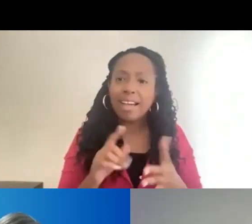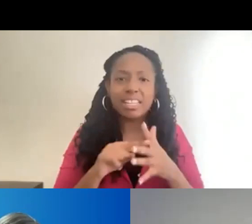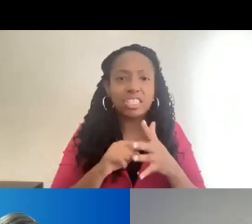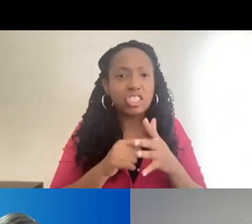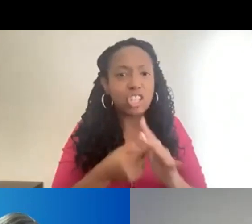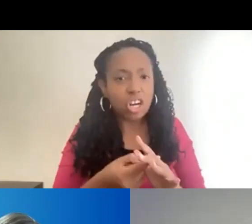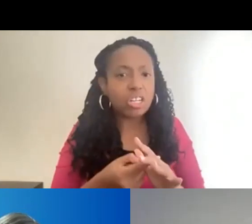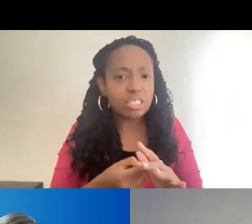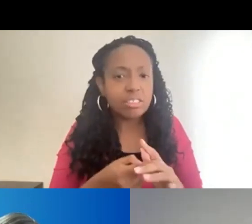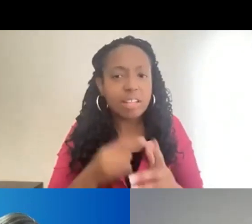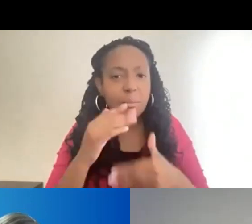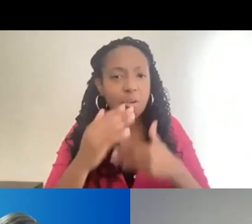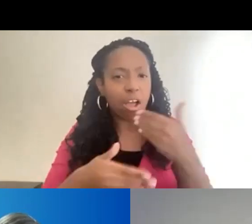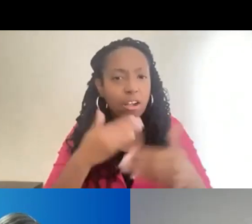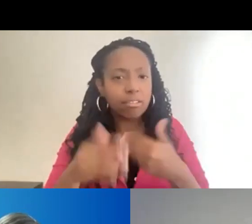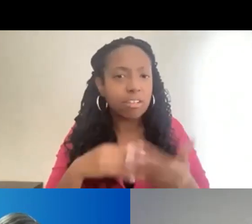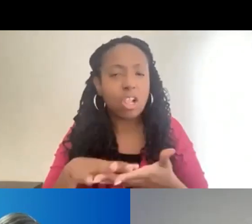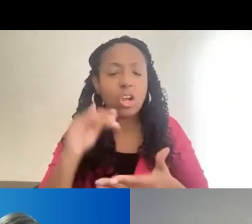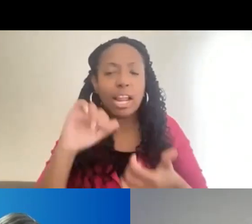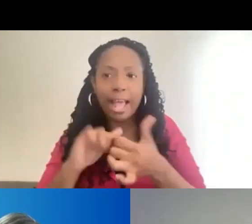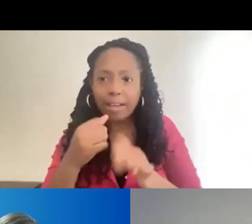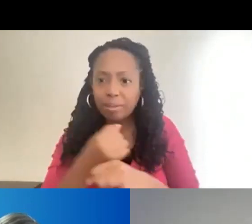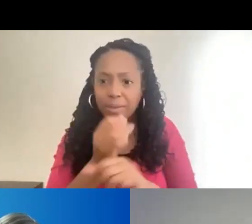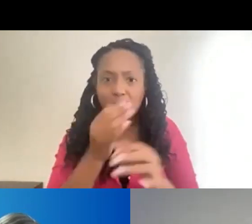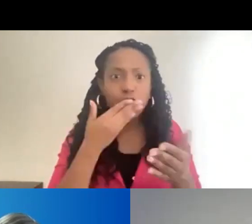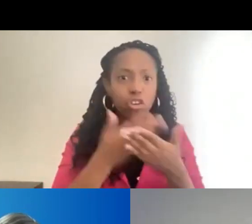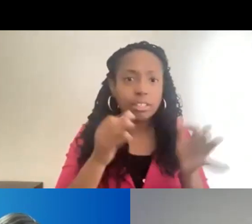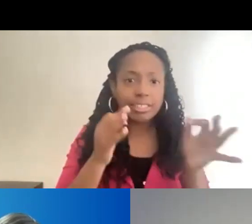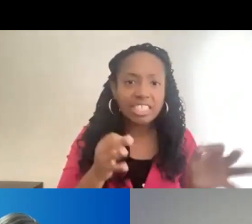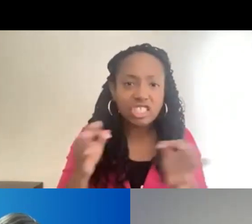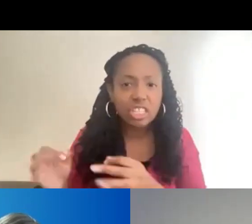process of learning how to make good decisions when it comes to managing your money and your